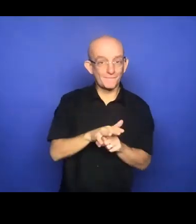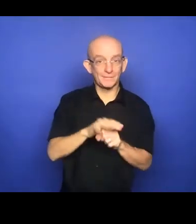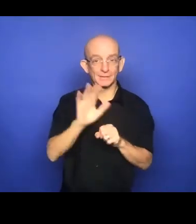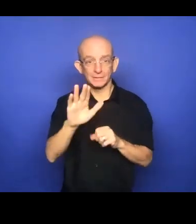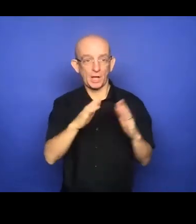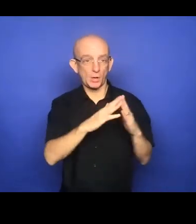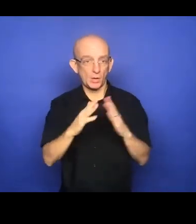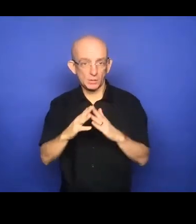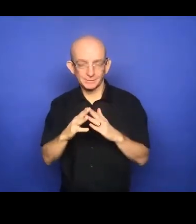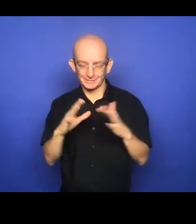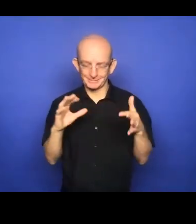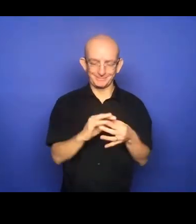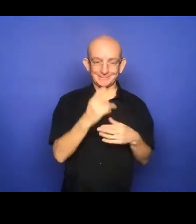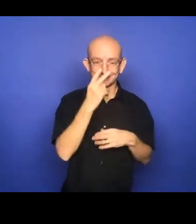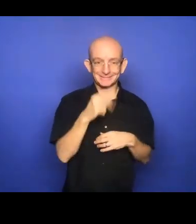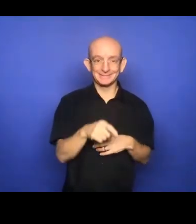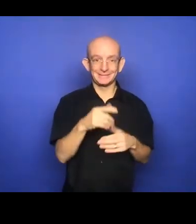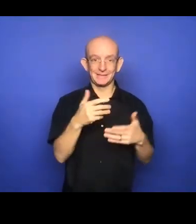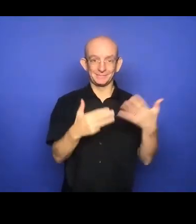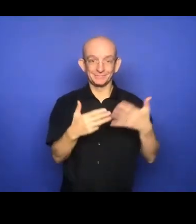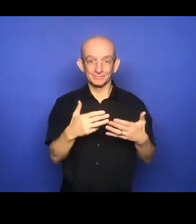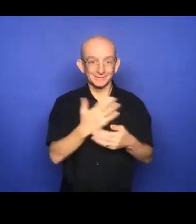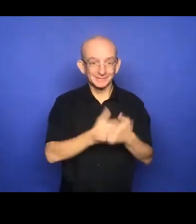did not have data on how person with disabilities accessed hospitals,